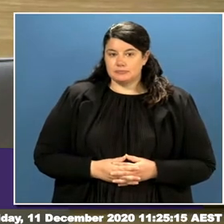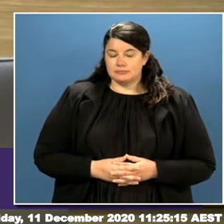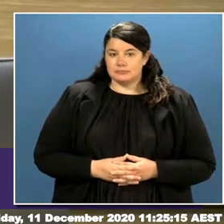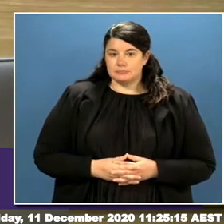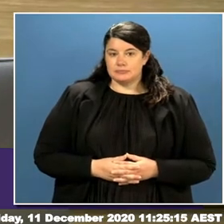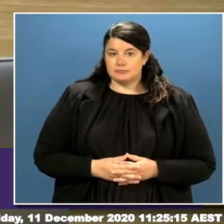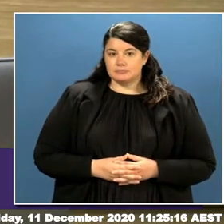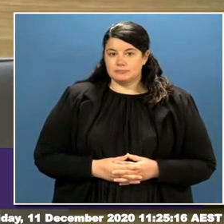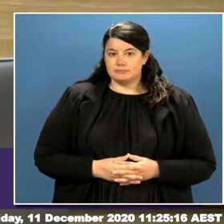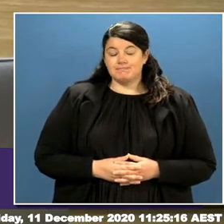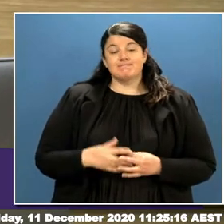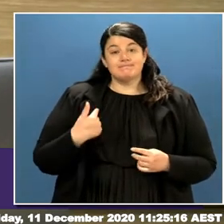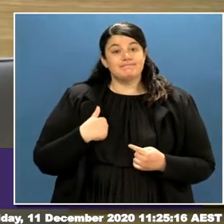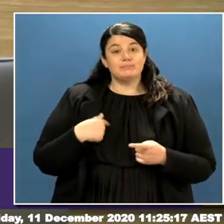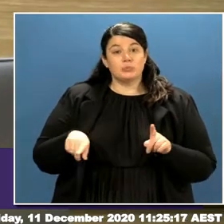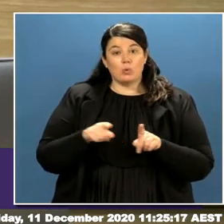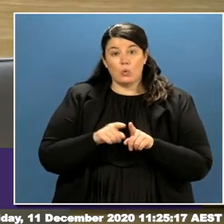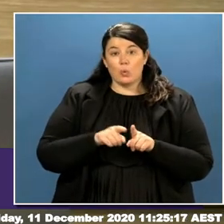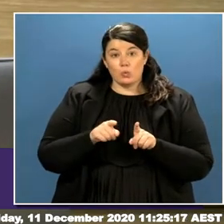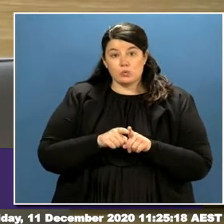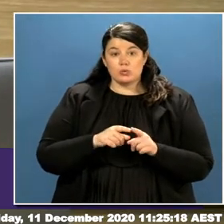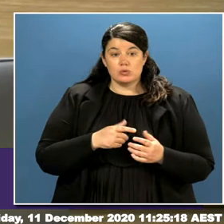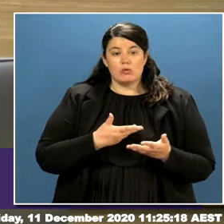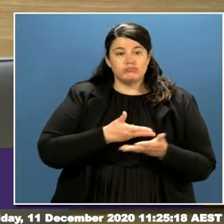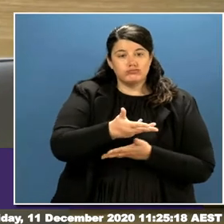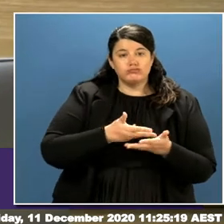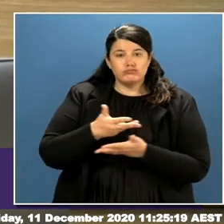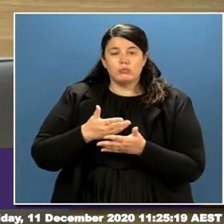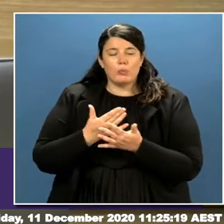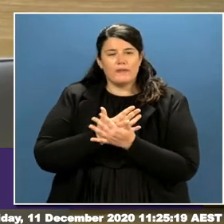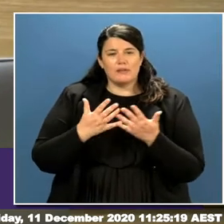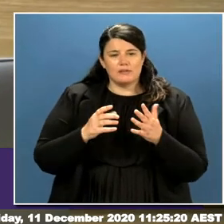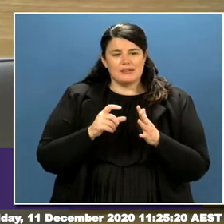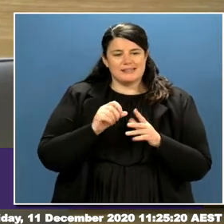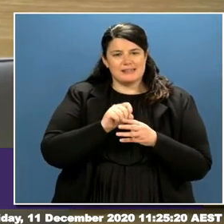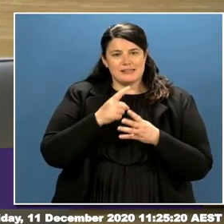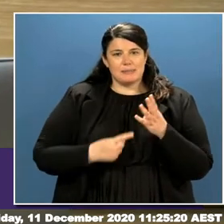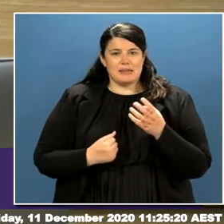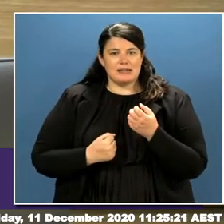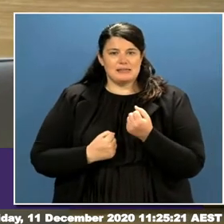I have also interacted with several Disability Employment Services (DES) providers.